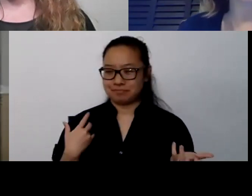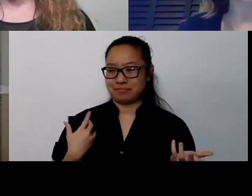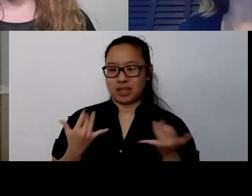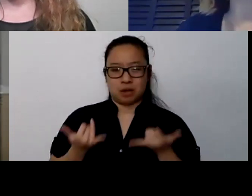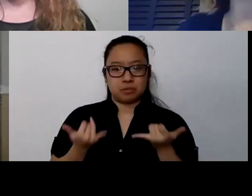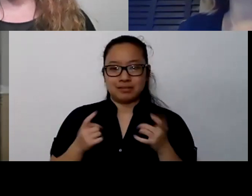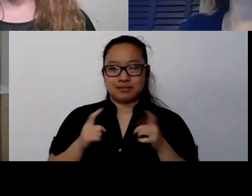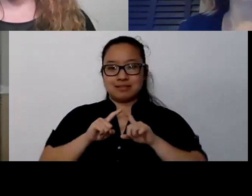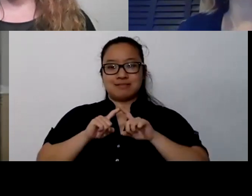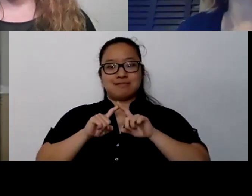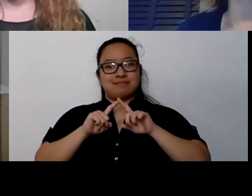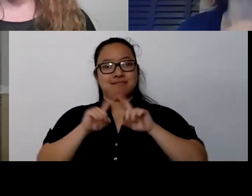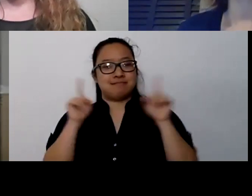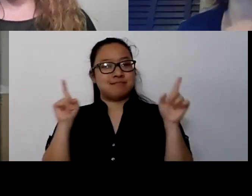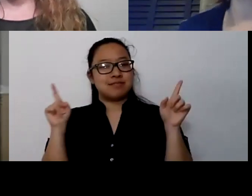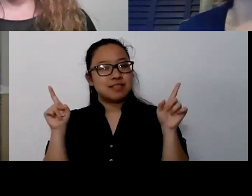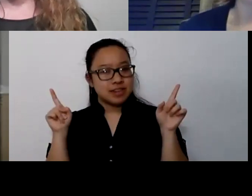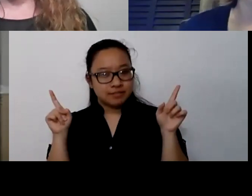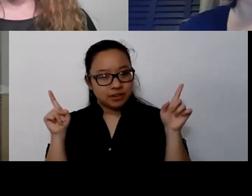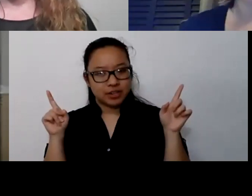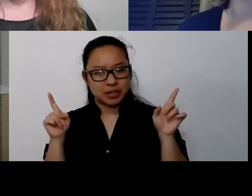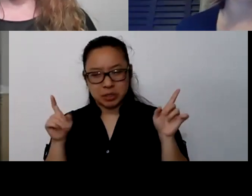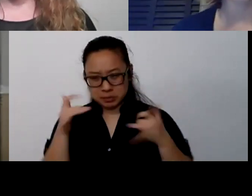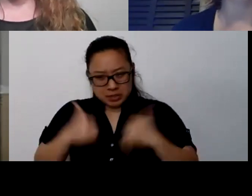Something else that we need to figure out how to adjust to.